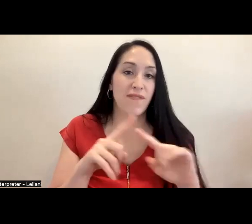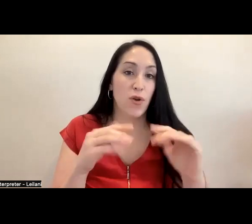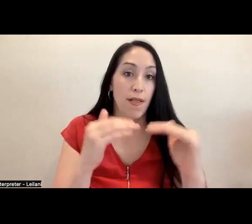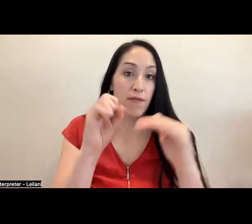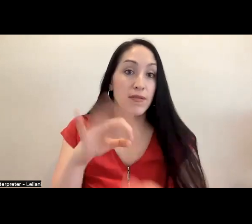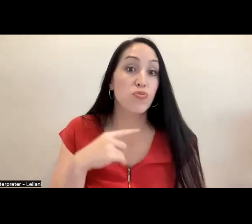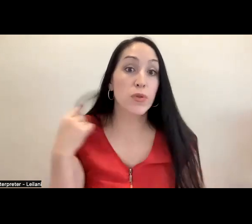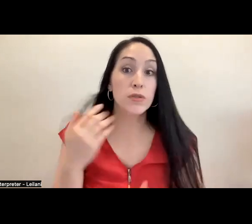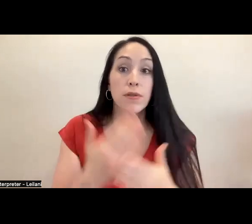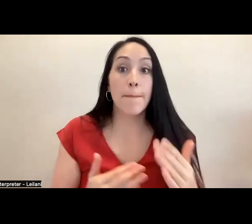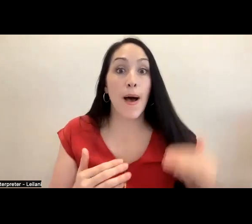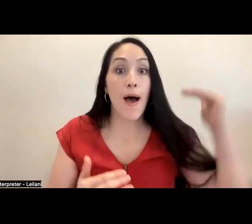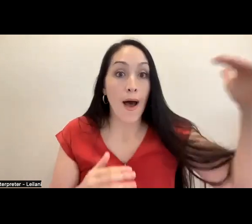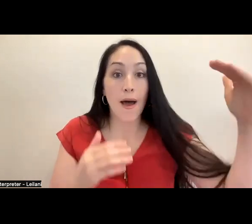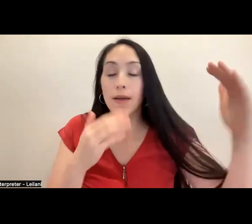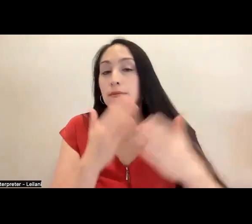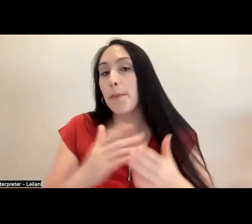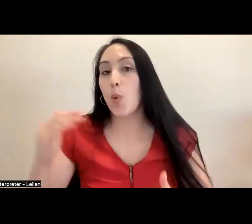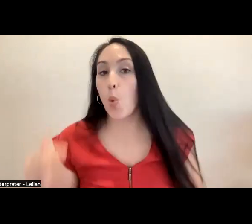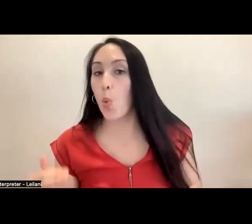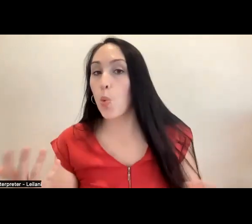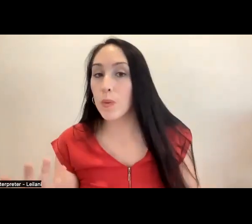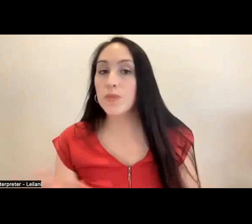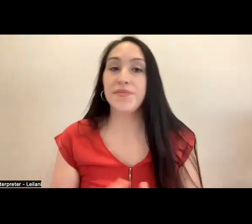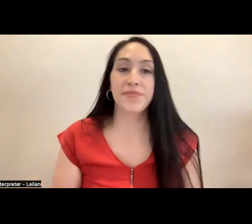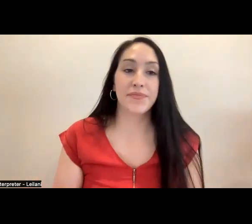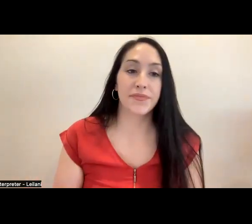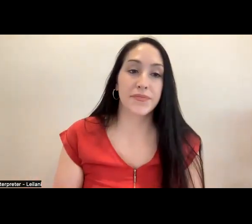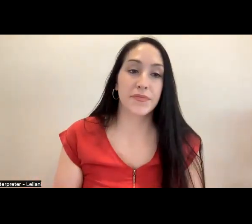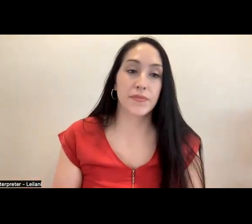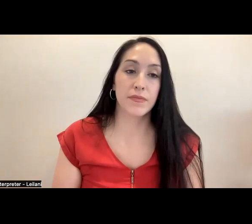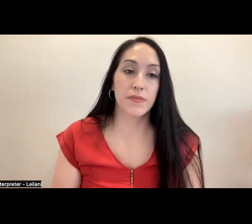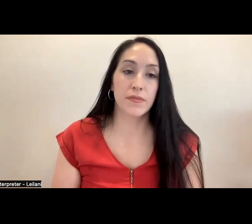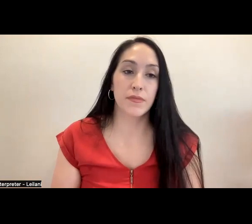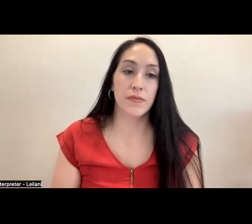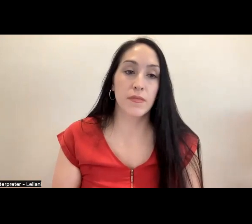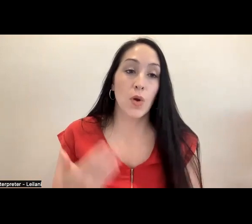option. So you know us stock is gonna be the next morning reass bond when us stock.